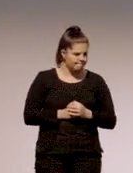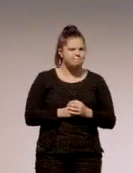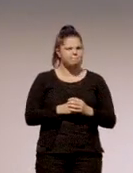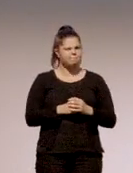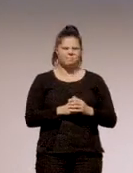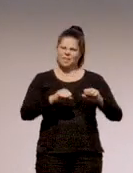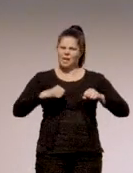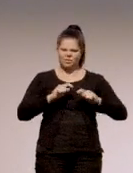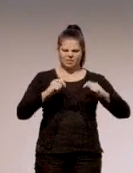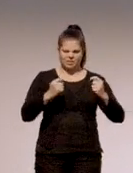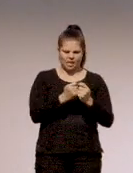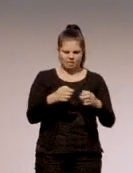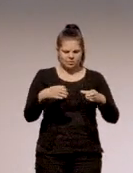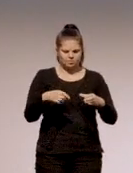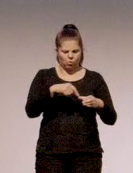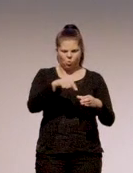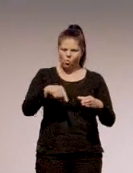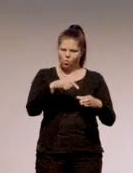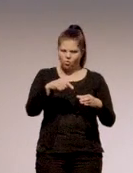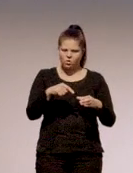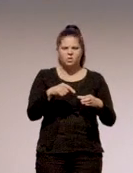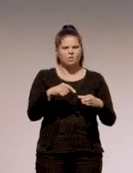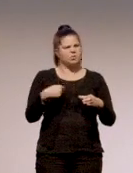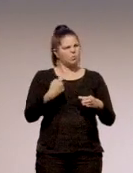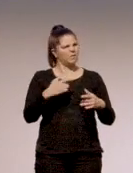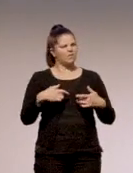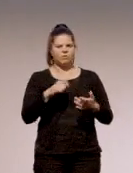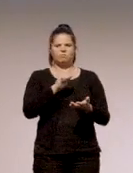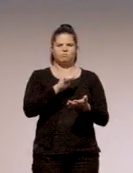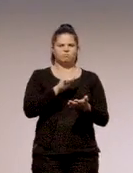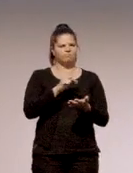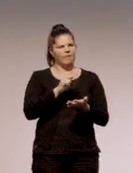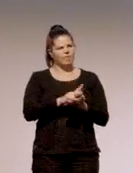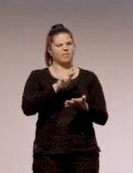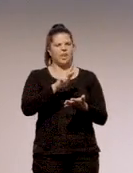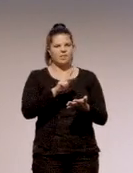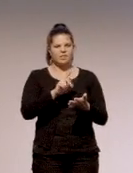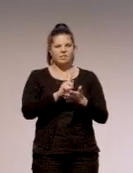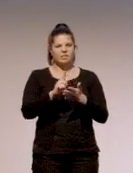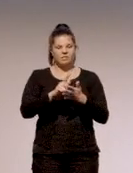the creation of this to be able to validate the importance of that work through recognition, through things like the awards,